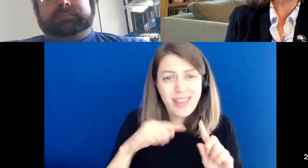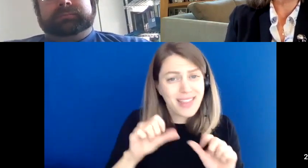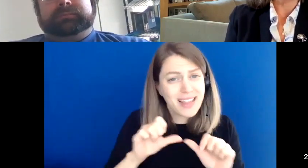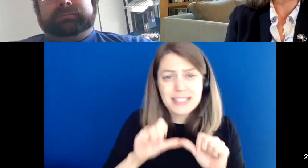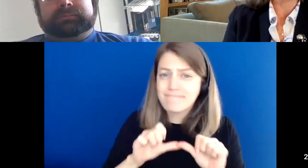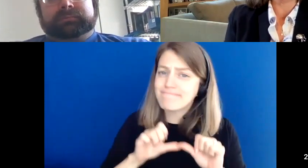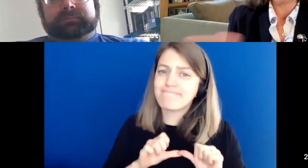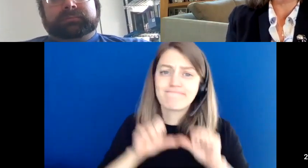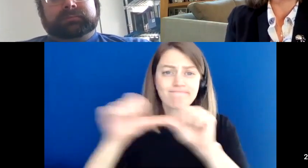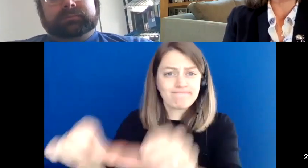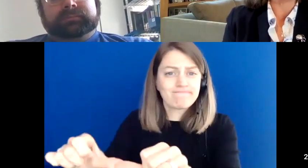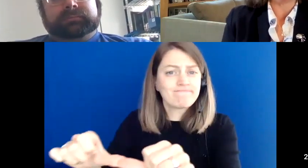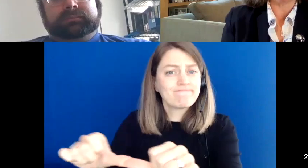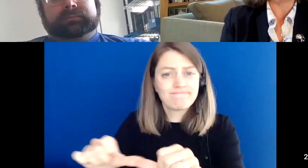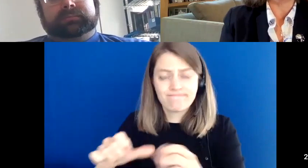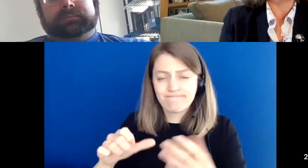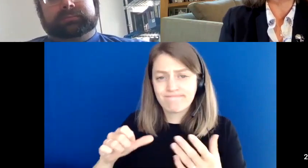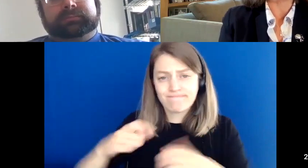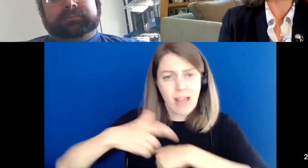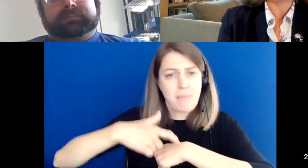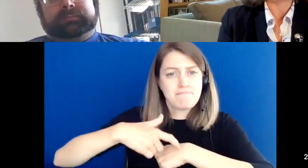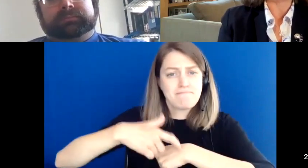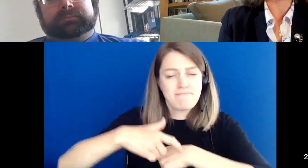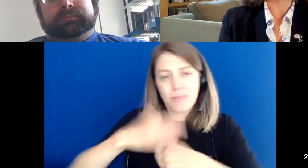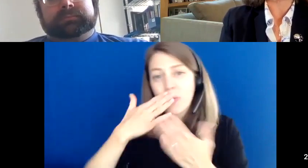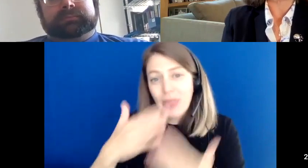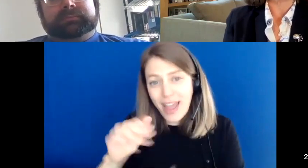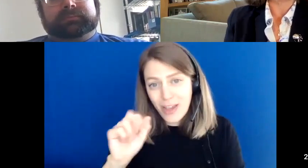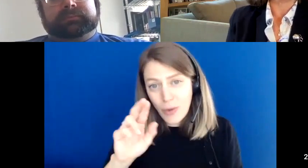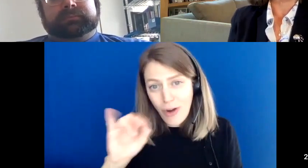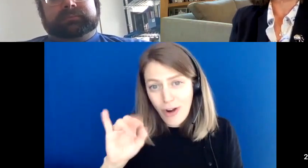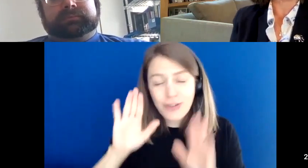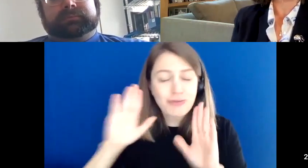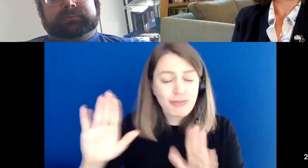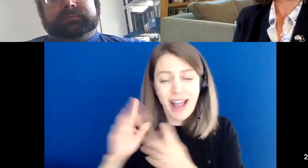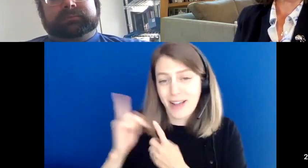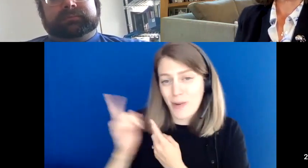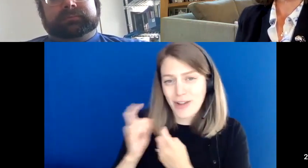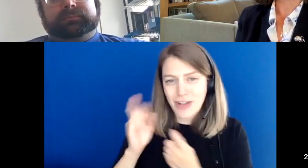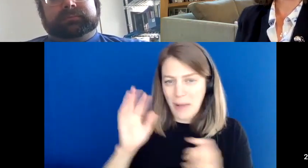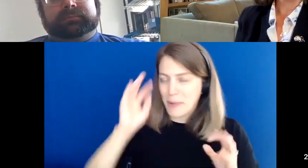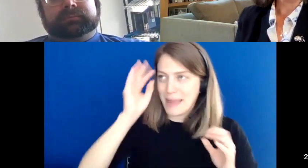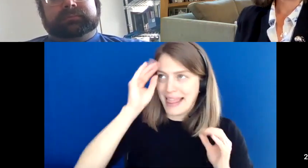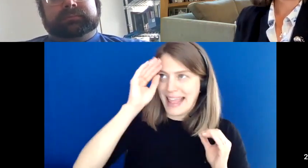I want to thank everybody. Thank you, Ari, those are great questions. I'll be thinking about them for a long time.